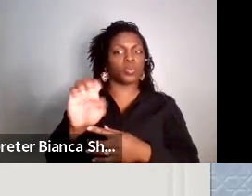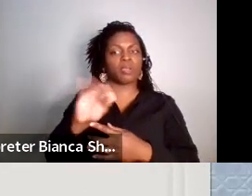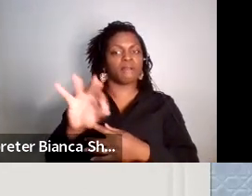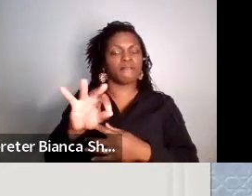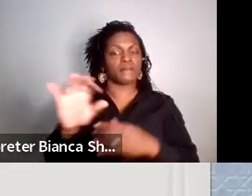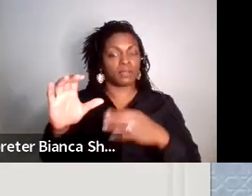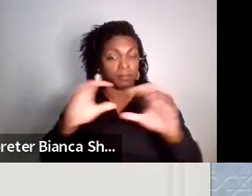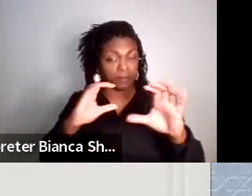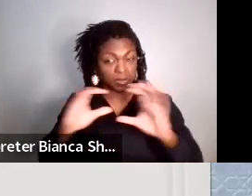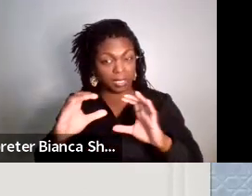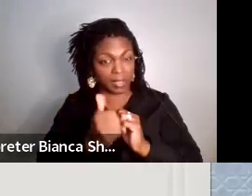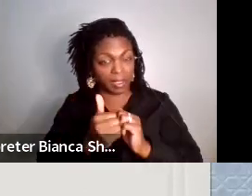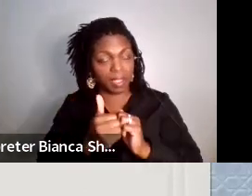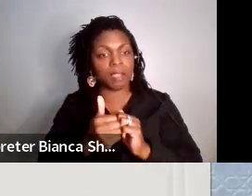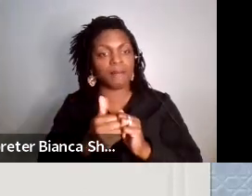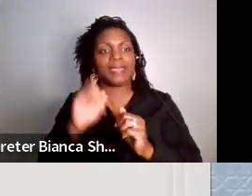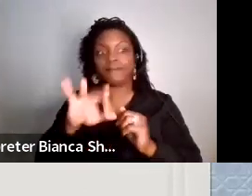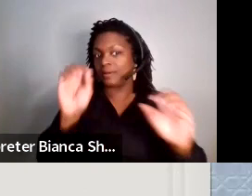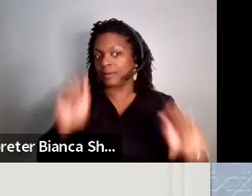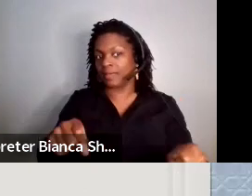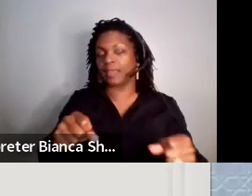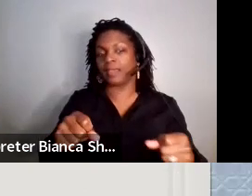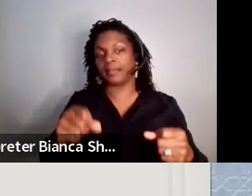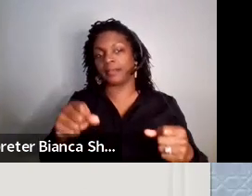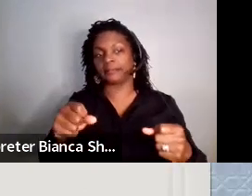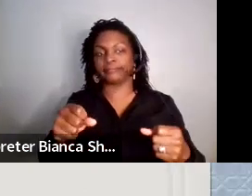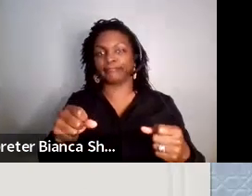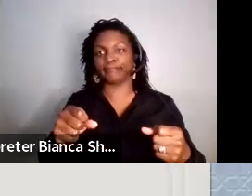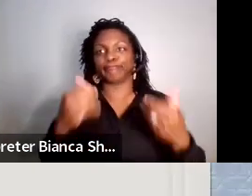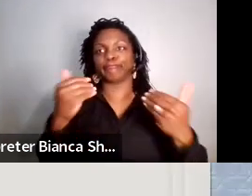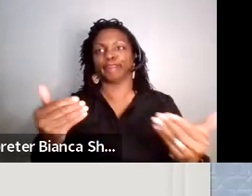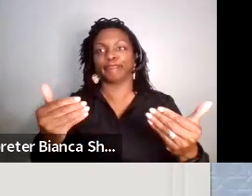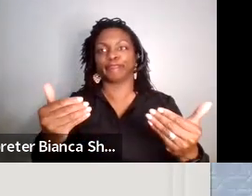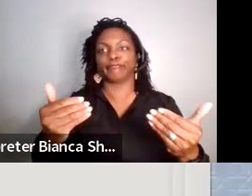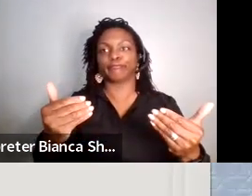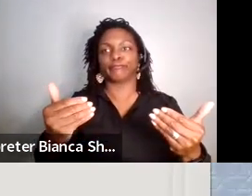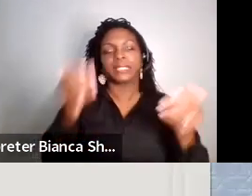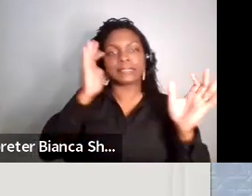they can determine and request the the demographics of the match.